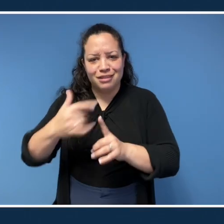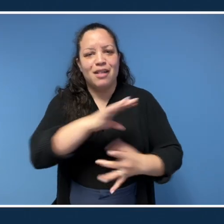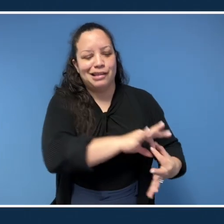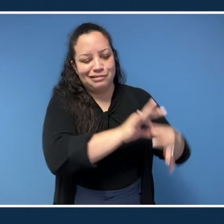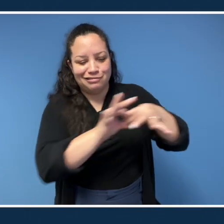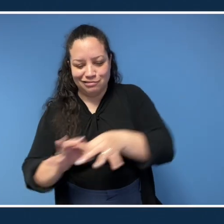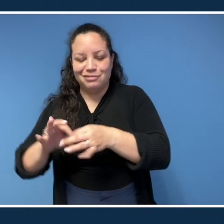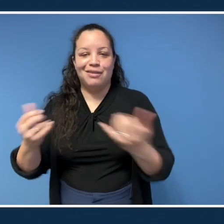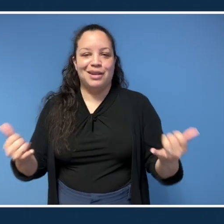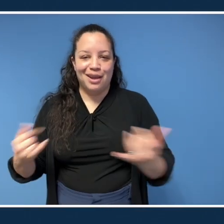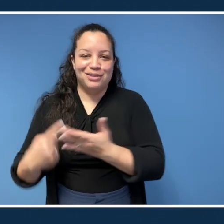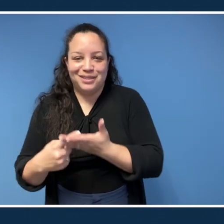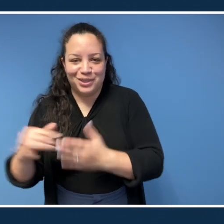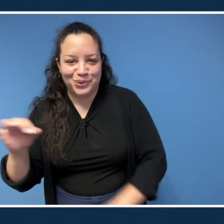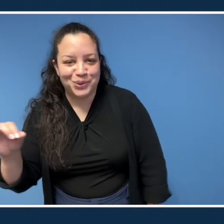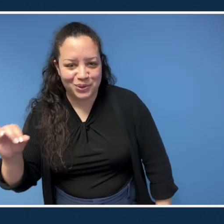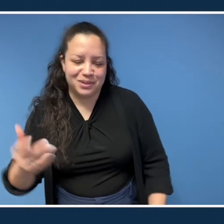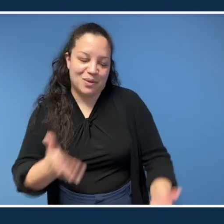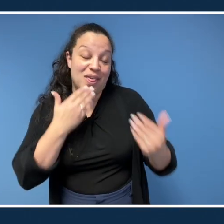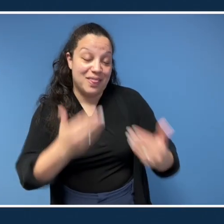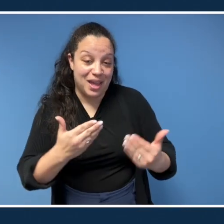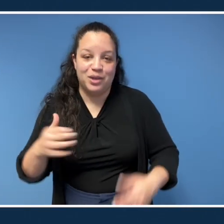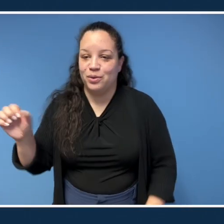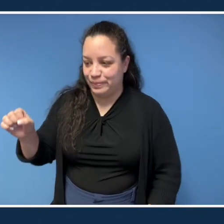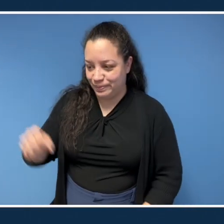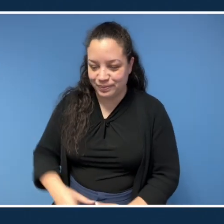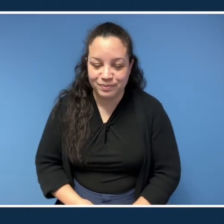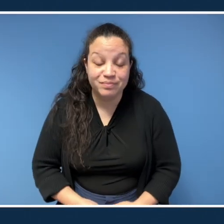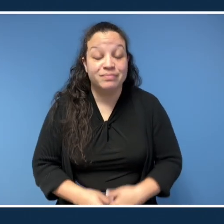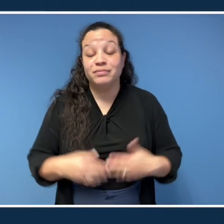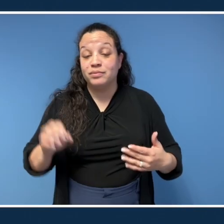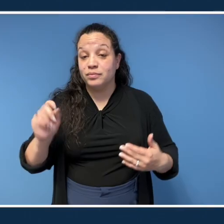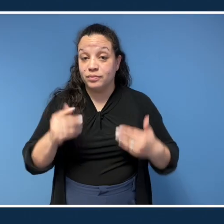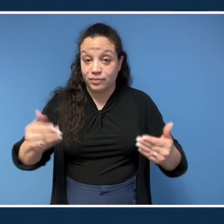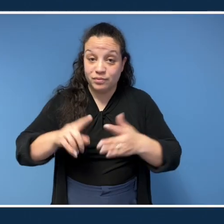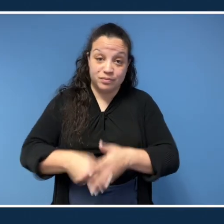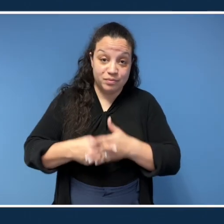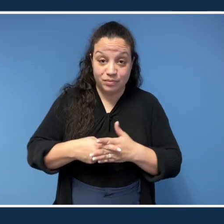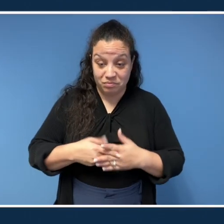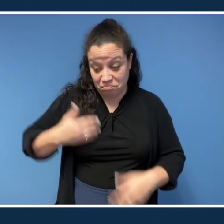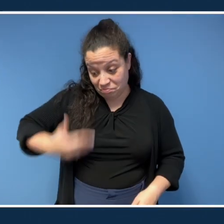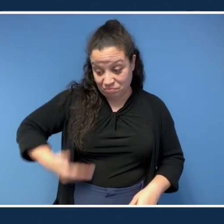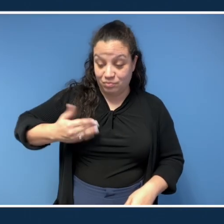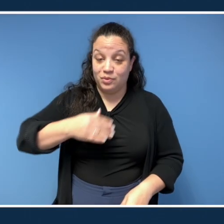continuing on with the conversation that we're about to have as well today. So thank you. So to get started a little bit about me,